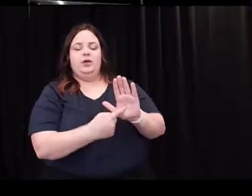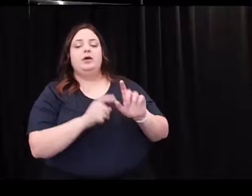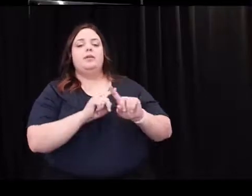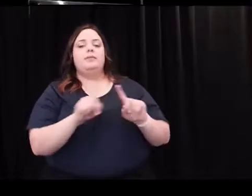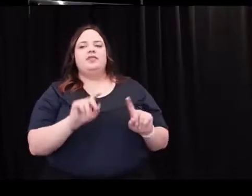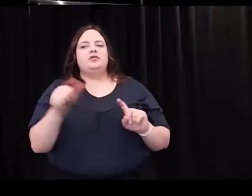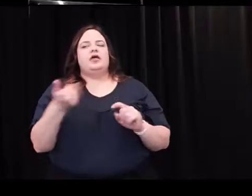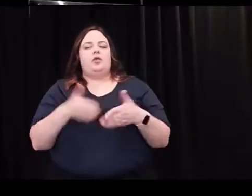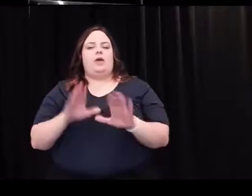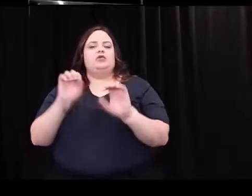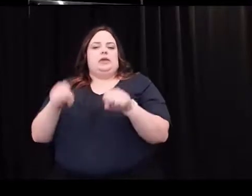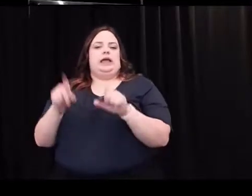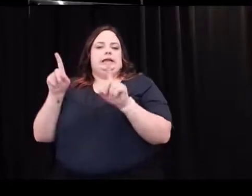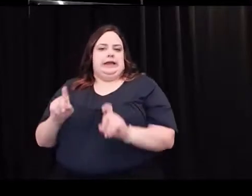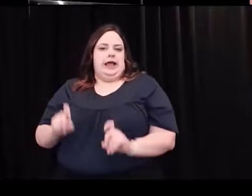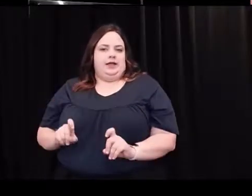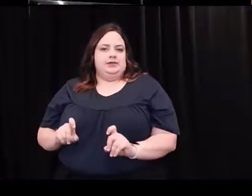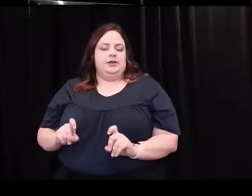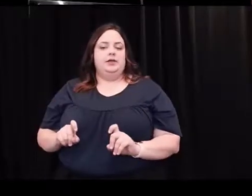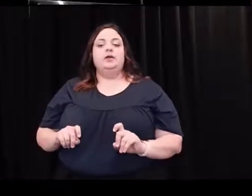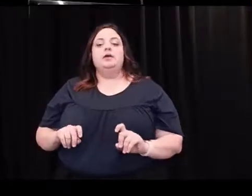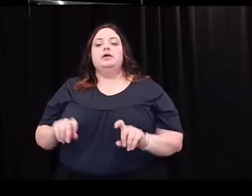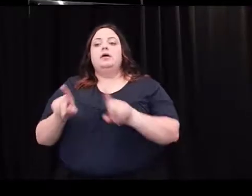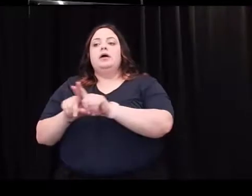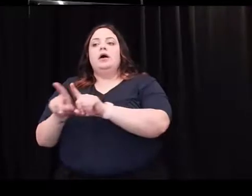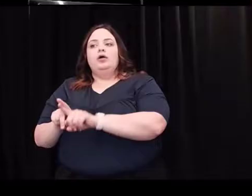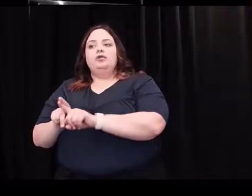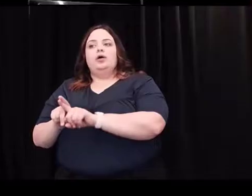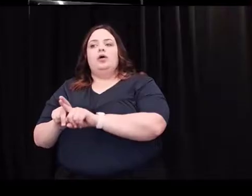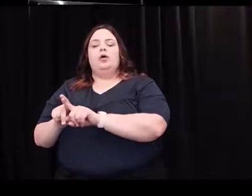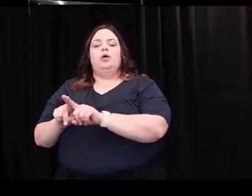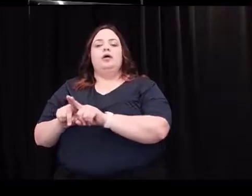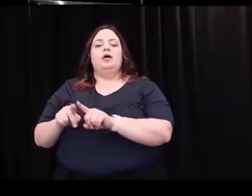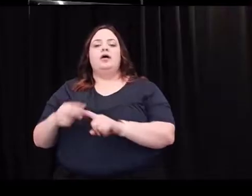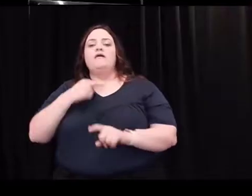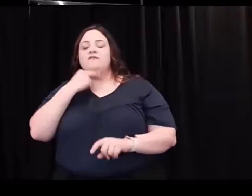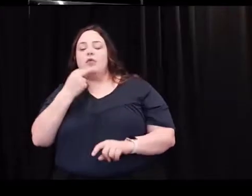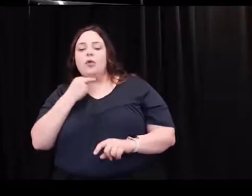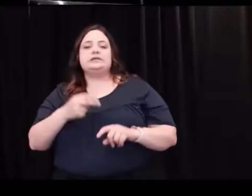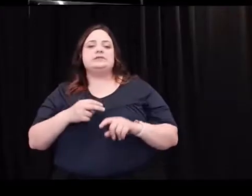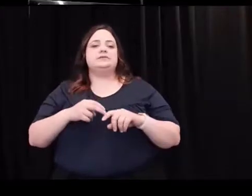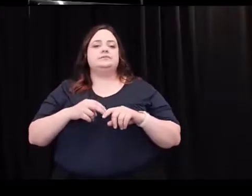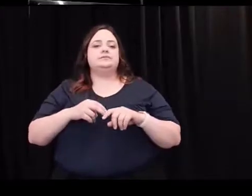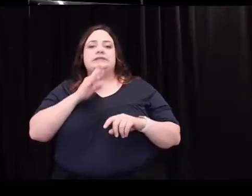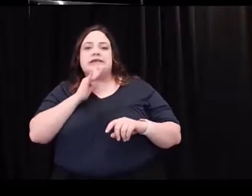The other thing of course is Dragon Naturally Speaking voice dictation software, you'll come